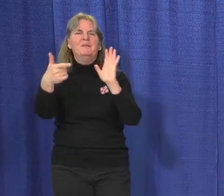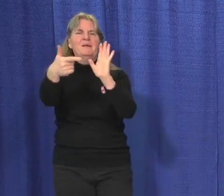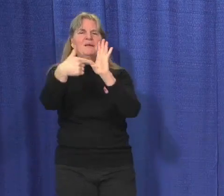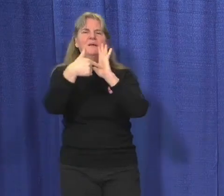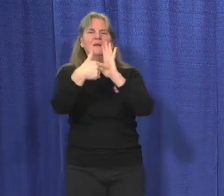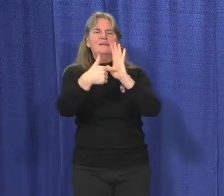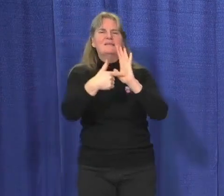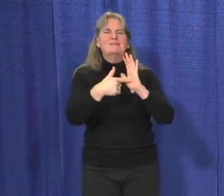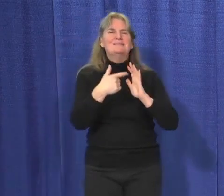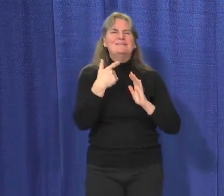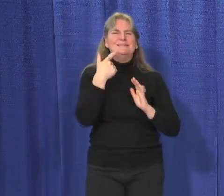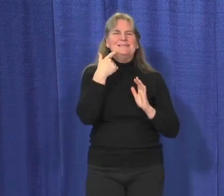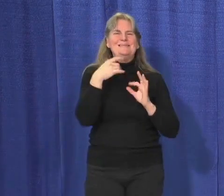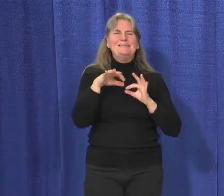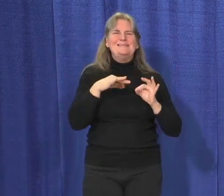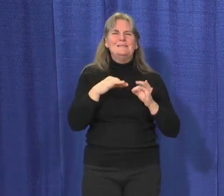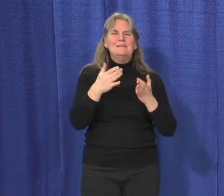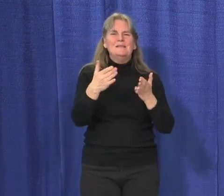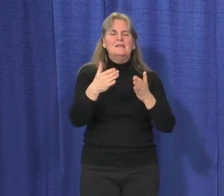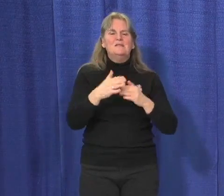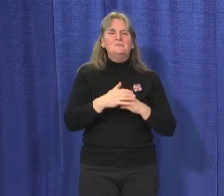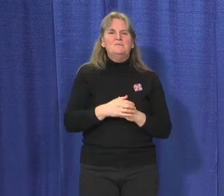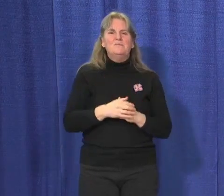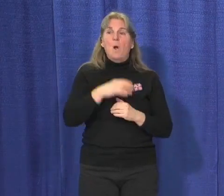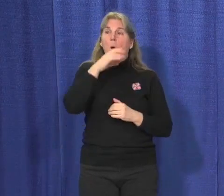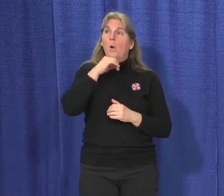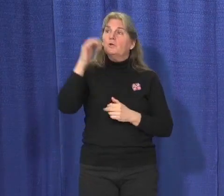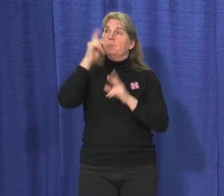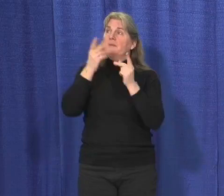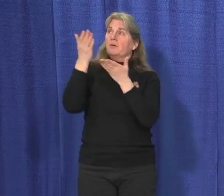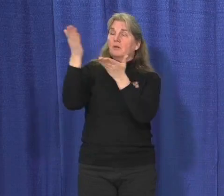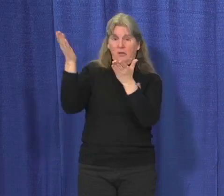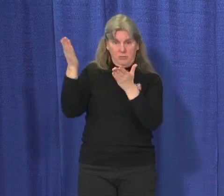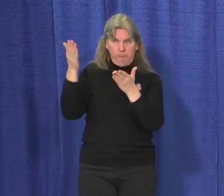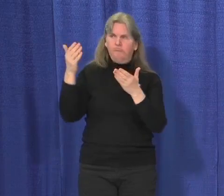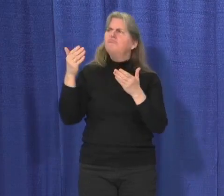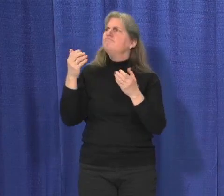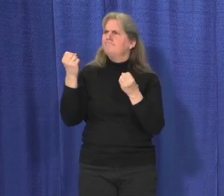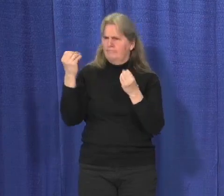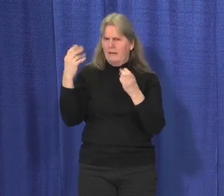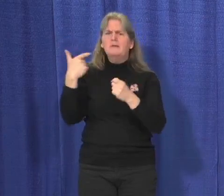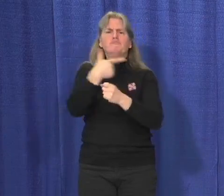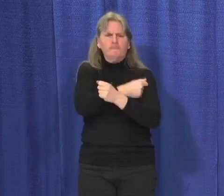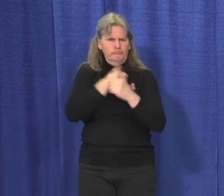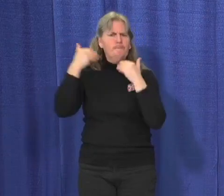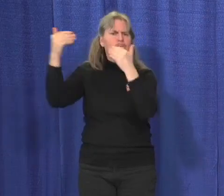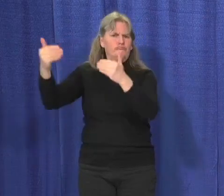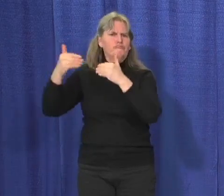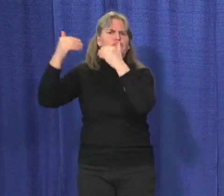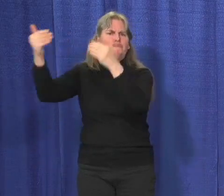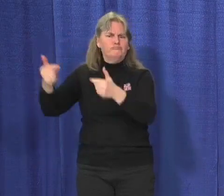An example as I alluded to, our elders are very well vaccinated